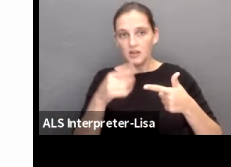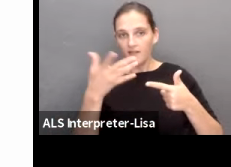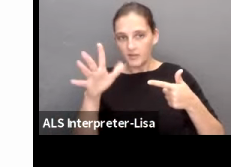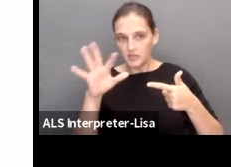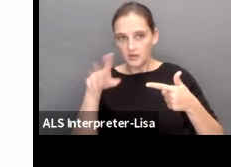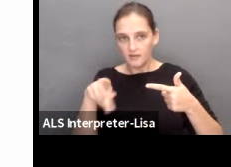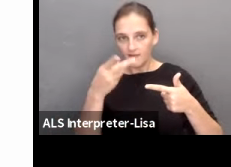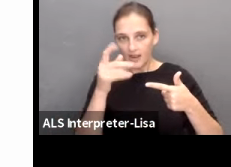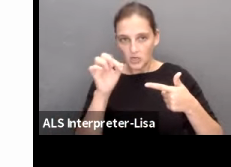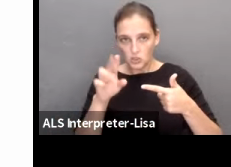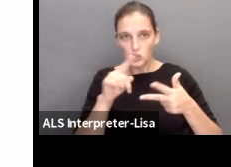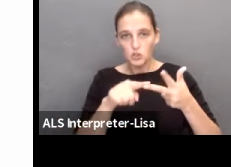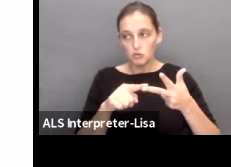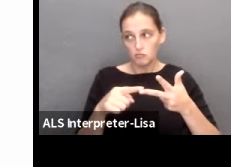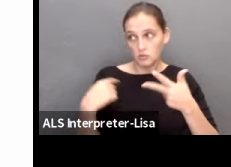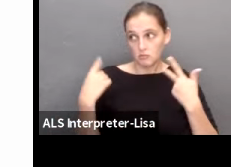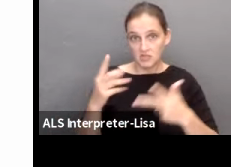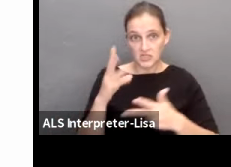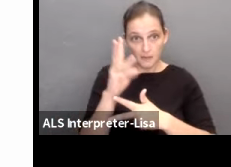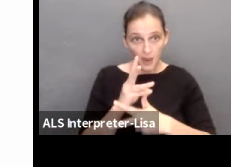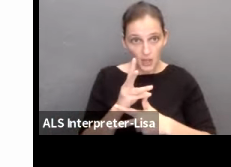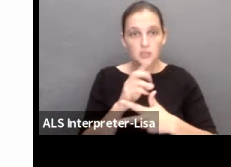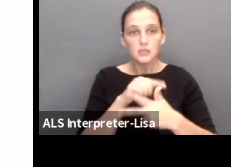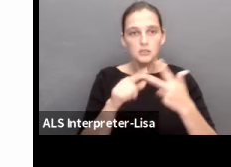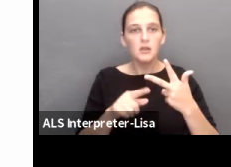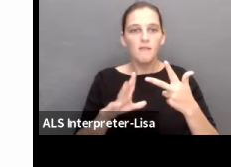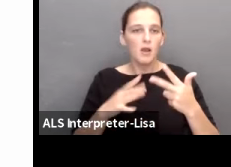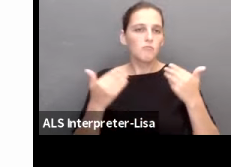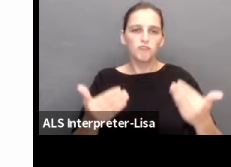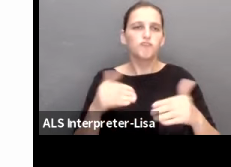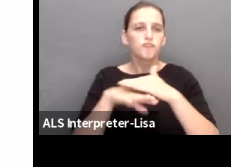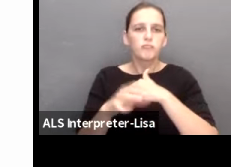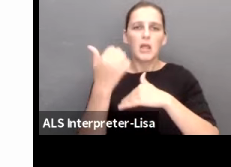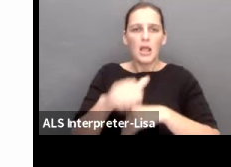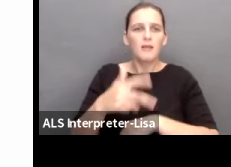you're six months out, you can go to any of our vaccine locations. And you do not have